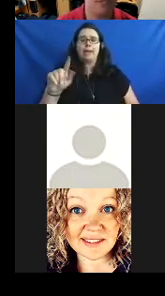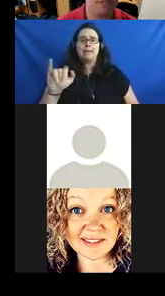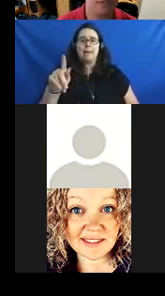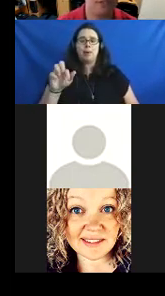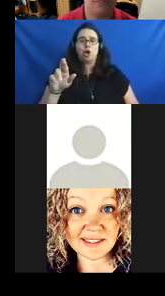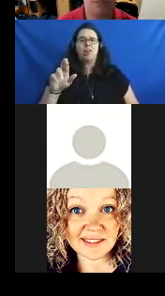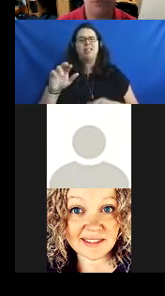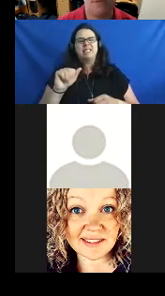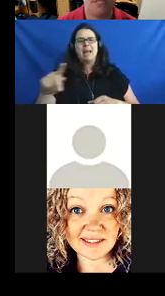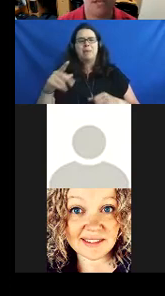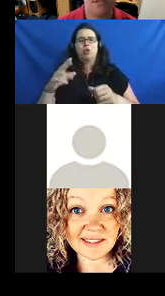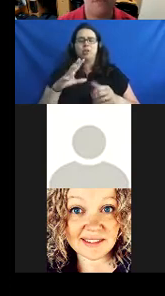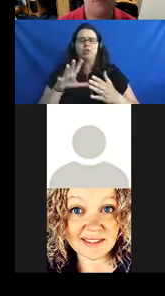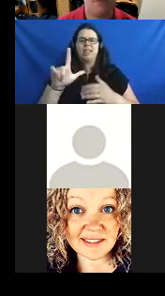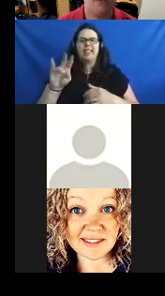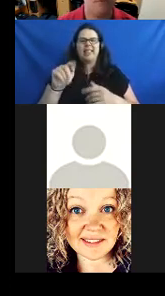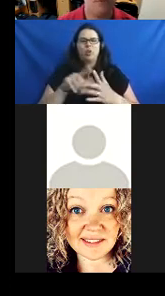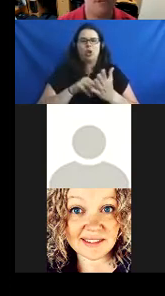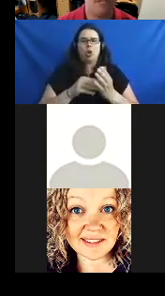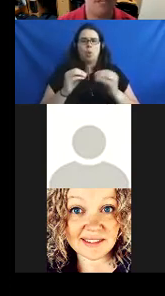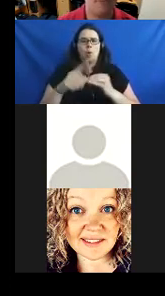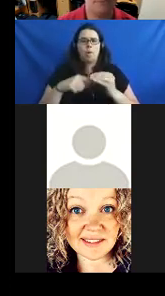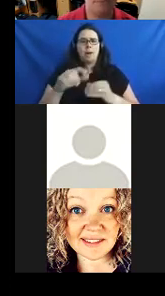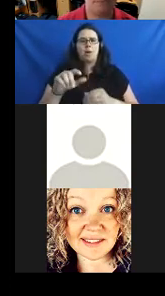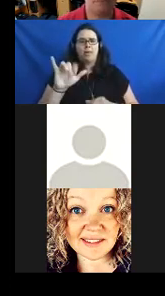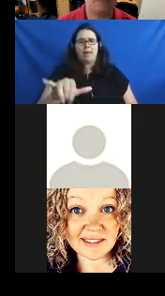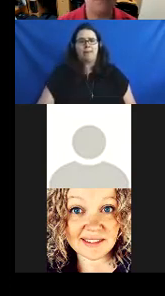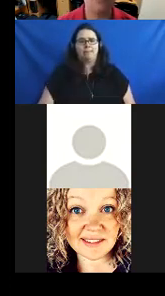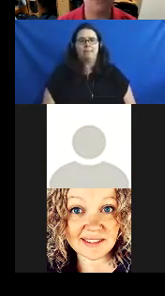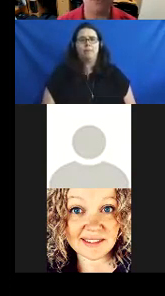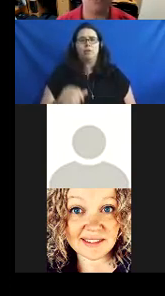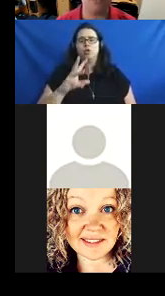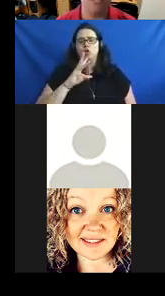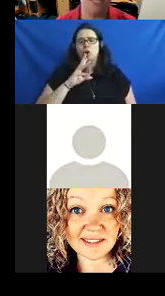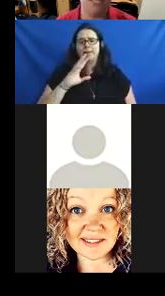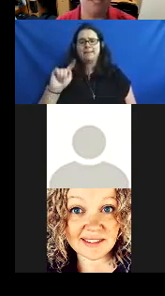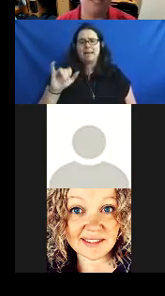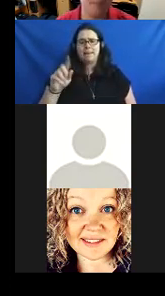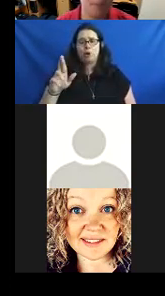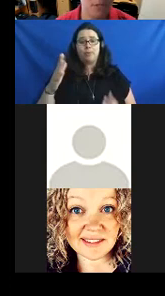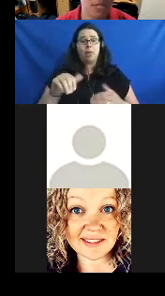THERE IS A LINK TO LEARN A LITTLE BIT MORE ABOUT THAT FOR TALKING TYPIER. ANOTHER ONE IS TYPEABILITY.